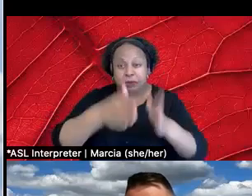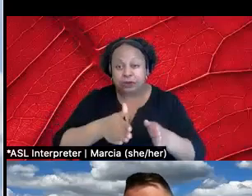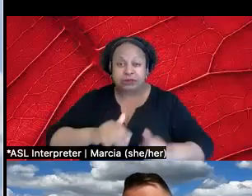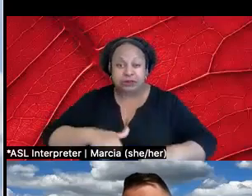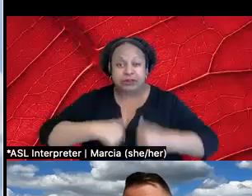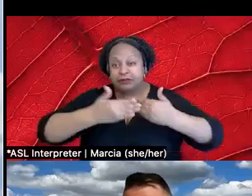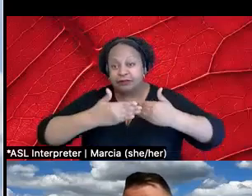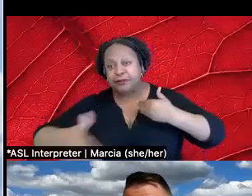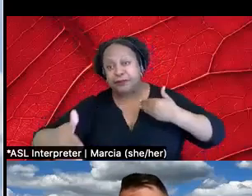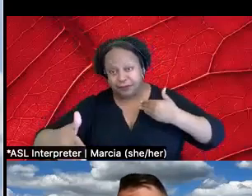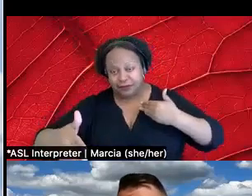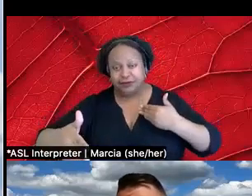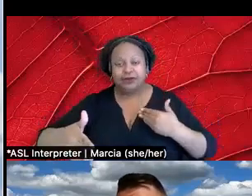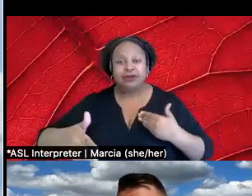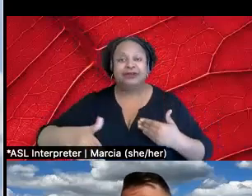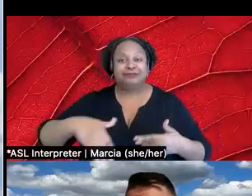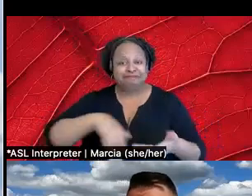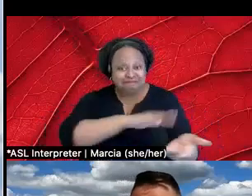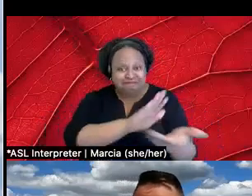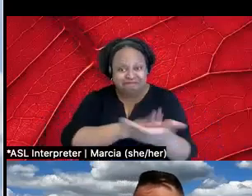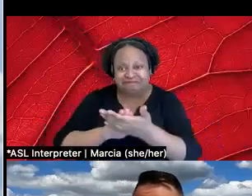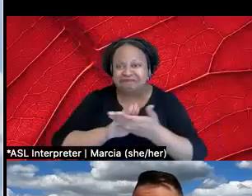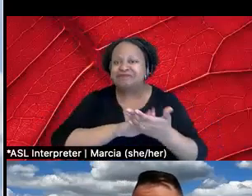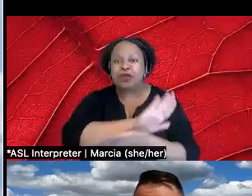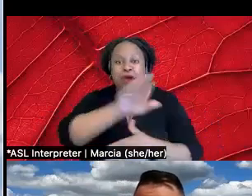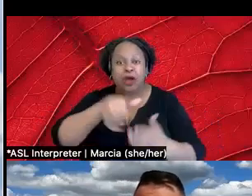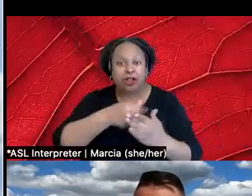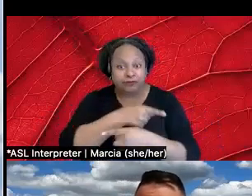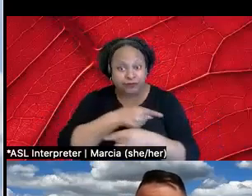This is a credit to all of you who've given so much of your time and energy to the conference